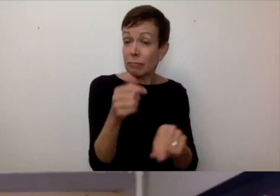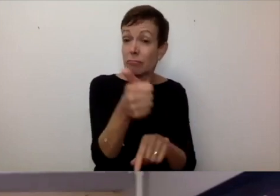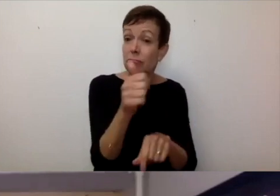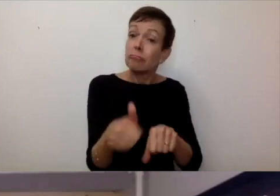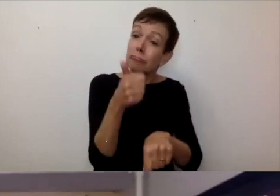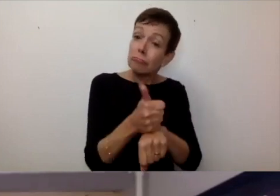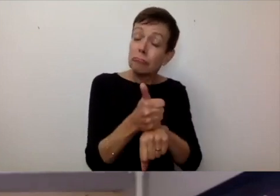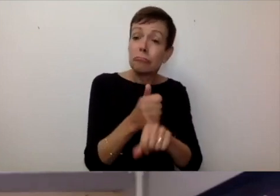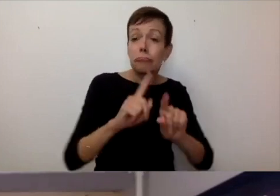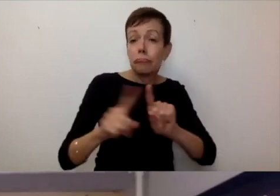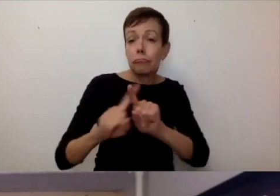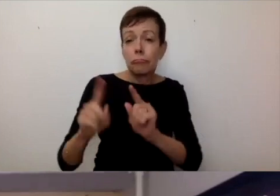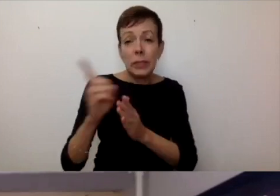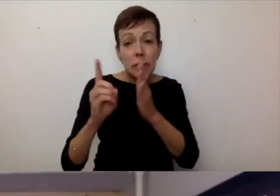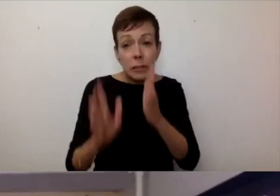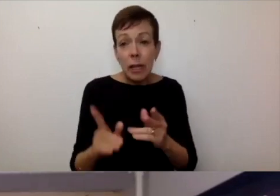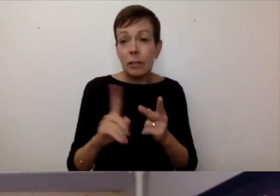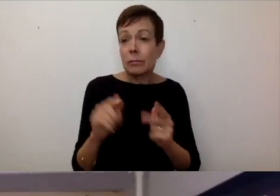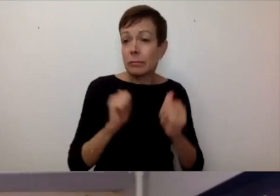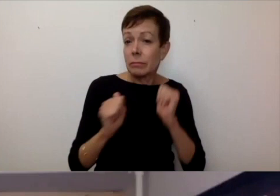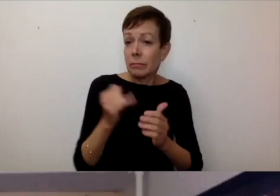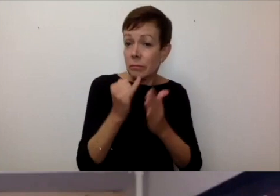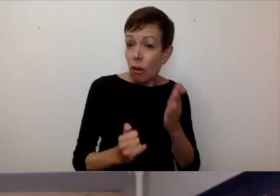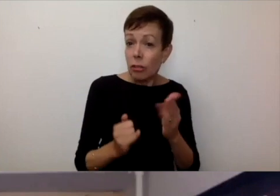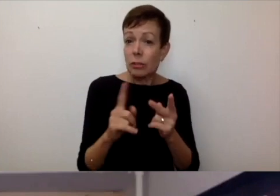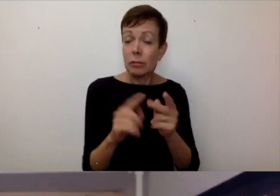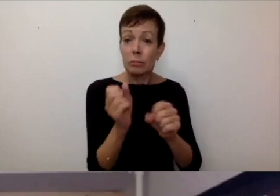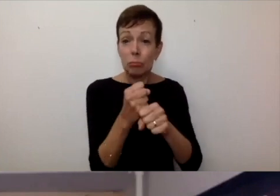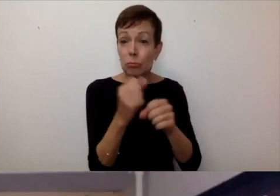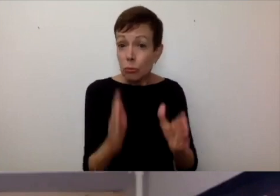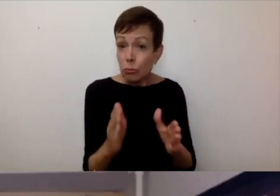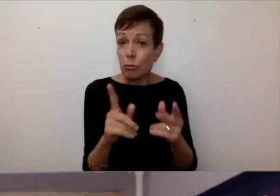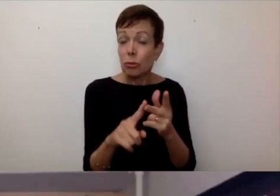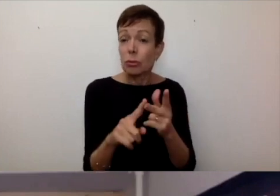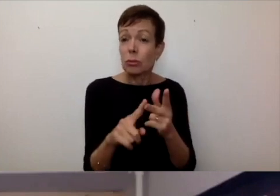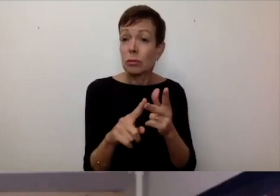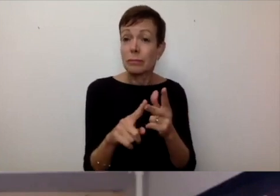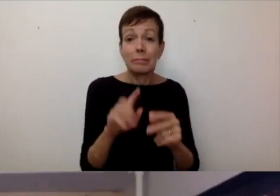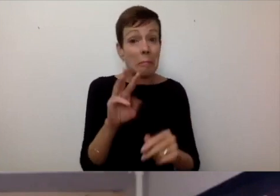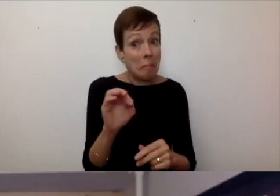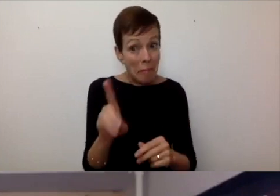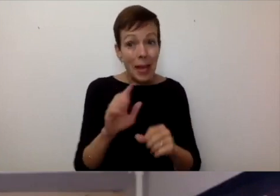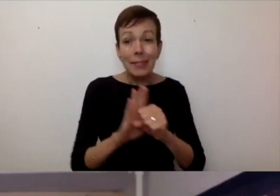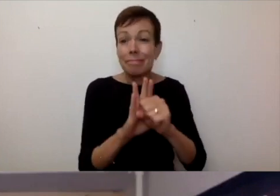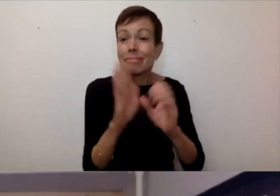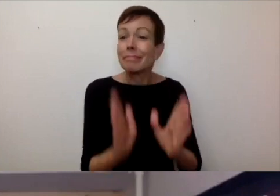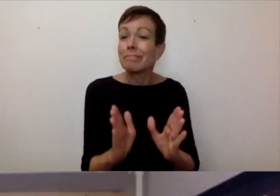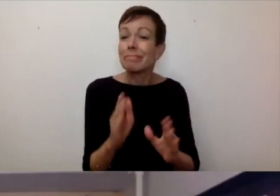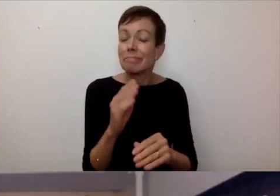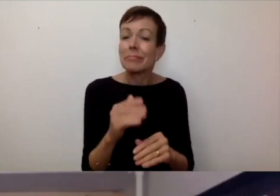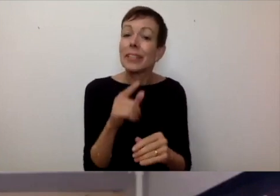inclusive educator mad activist and innovator she specializes in the design of playful and participatory experiences in theater